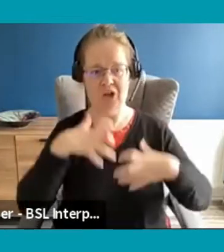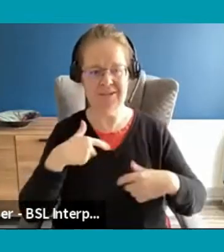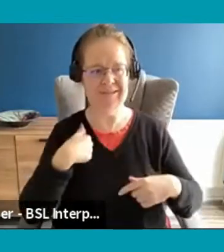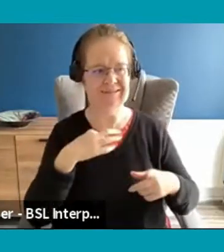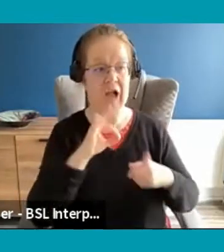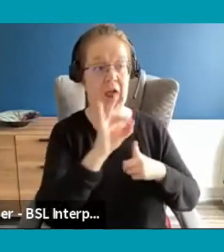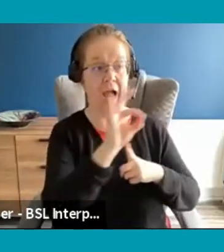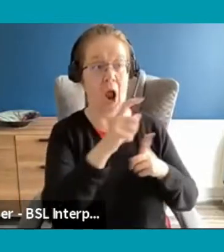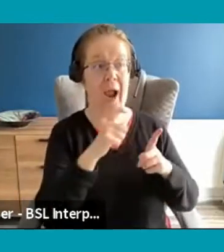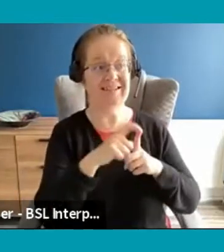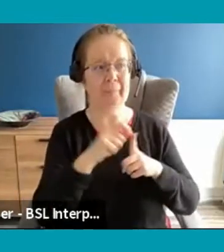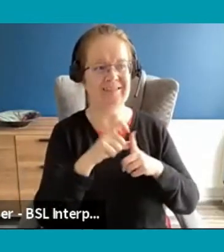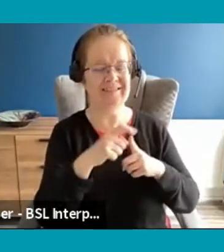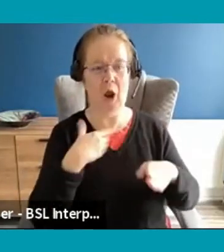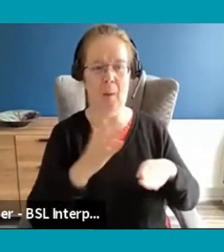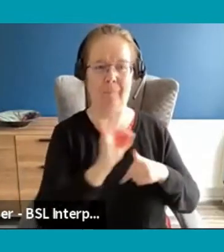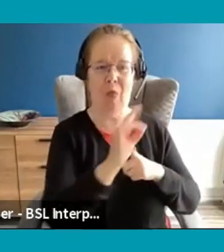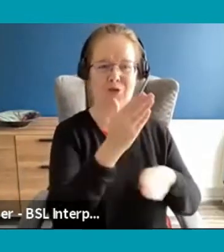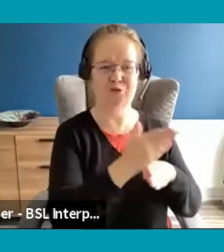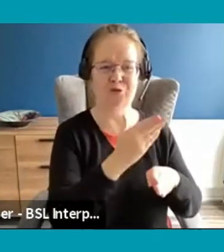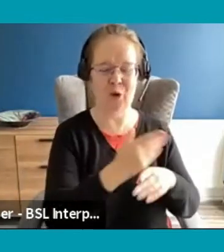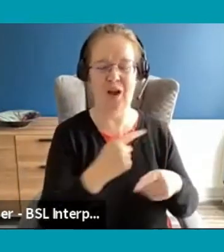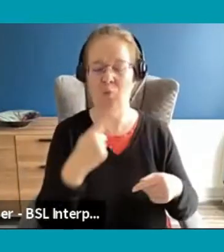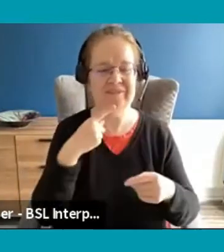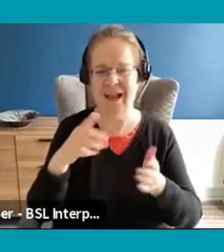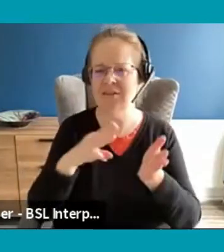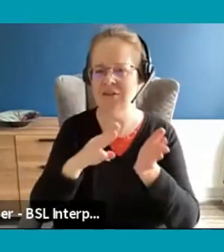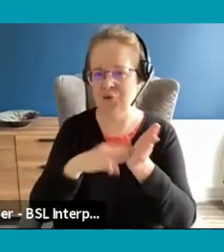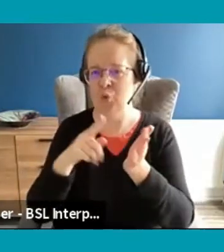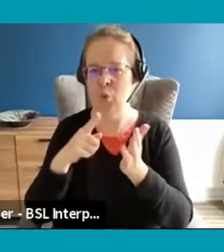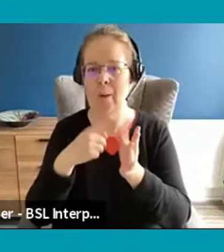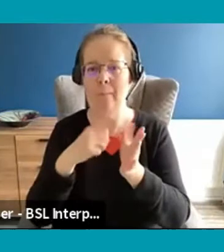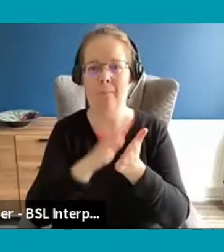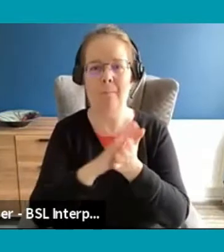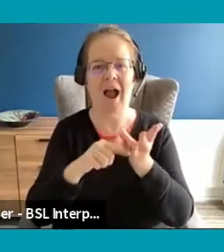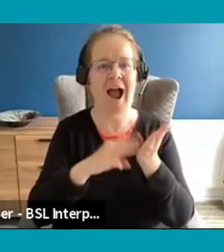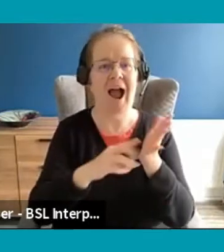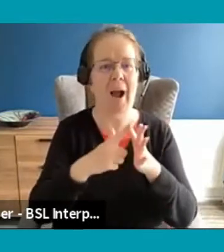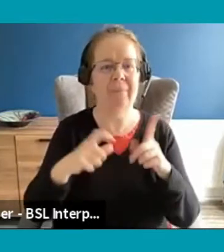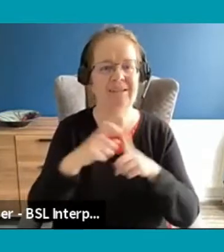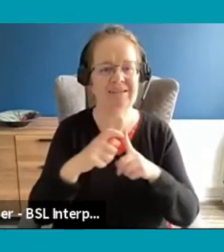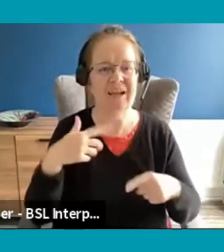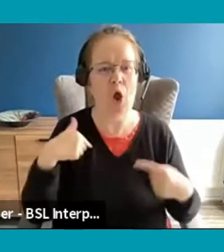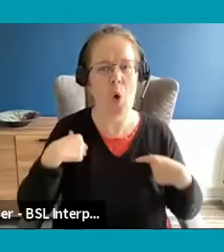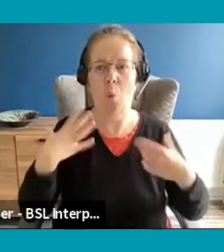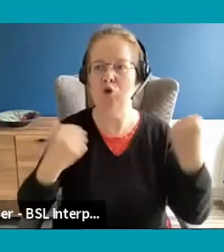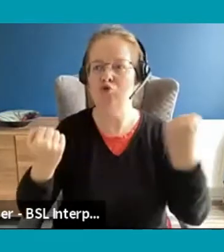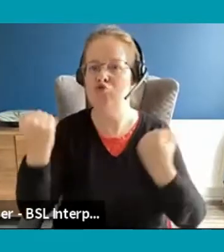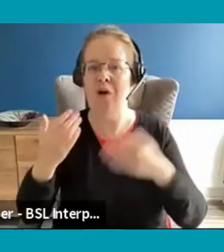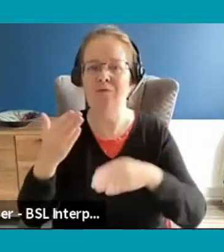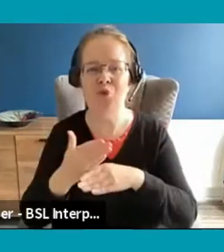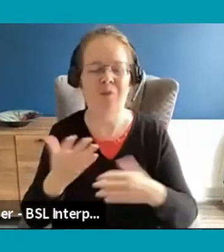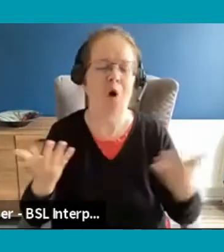clearly you know, I said to Mohamed earlier, You know if you if you want to do a driving job, clearly you've got to be capable